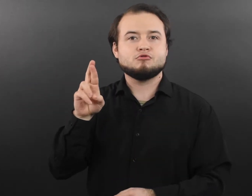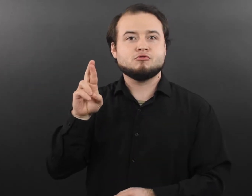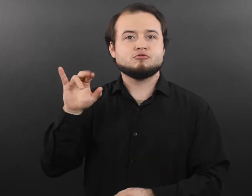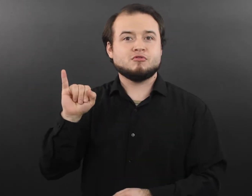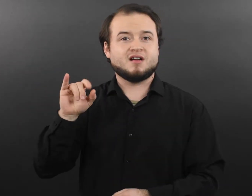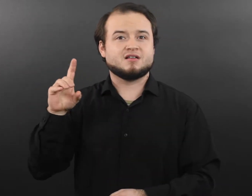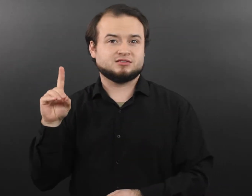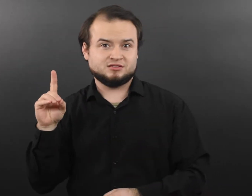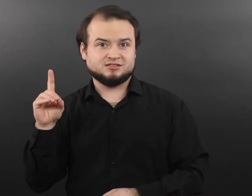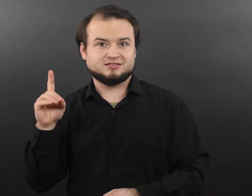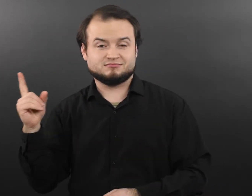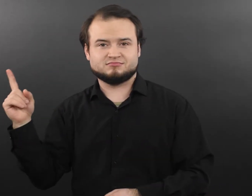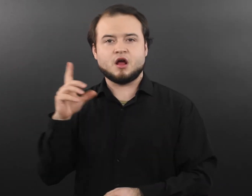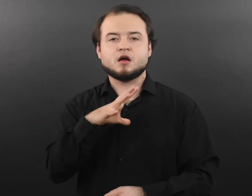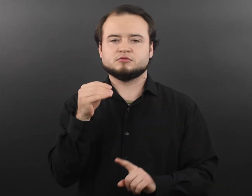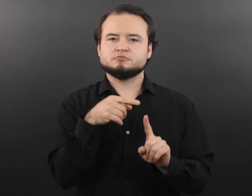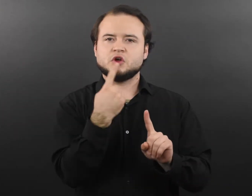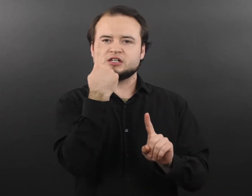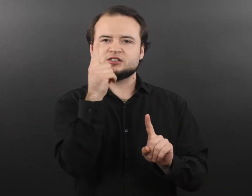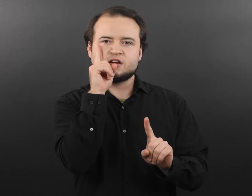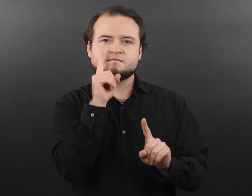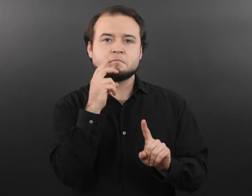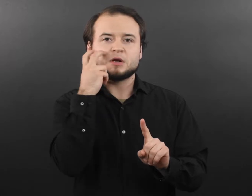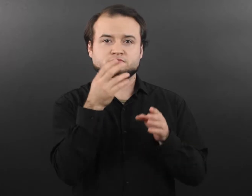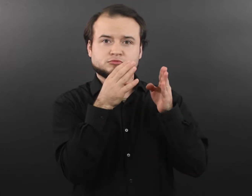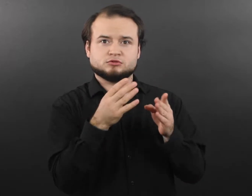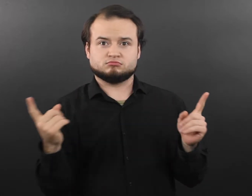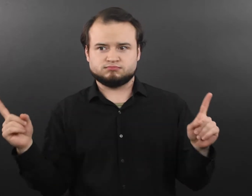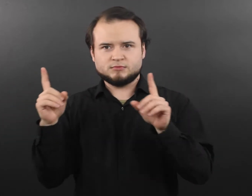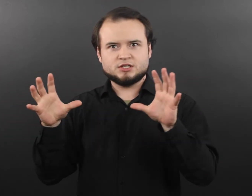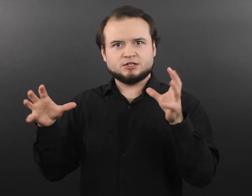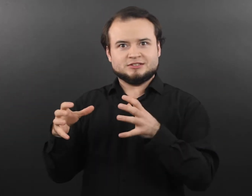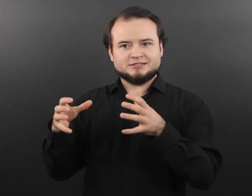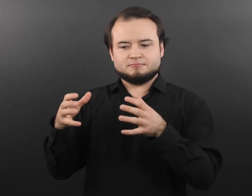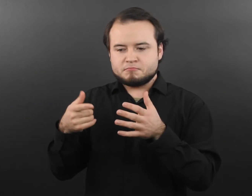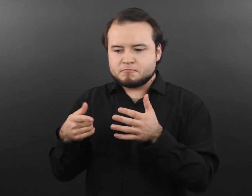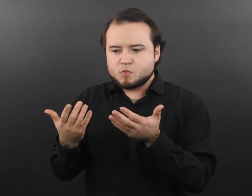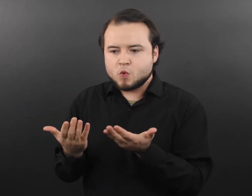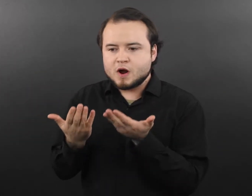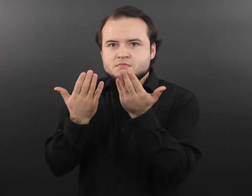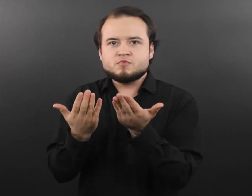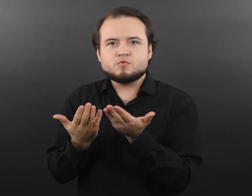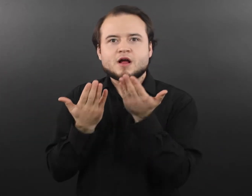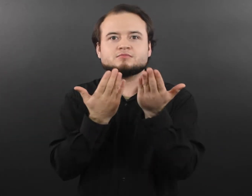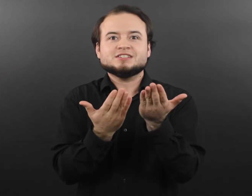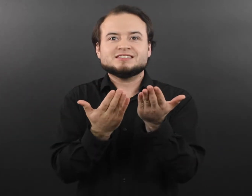representatives from the Minnesota Registry of Interpreters for the Deaf (MRID) and a DeafBlind